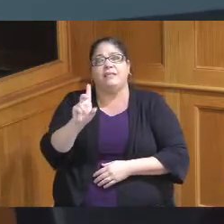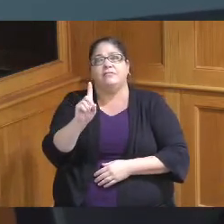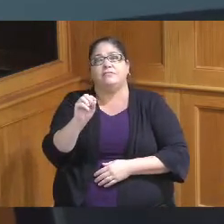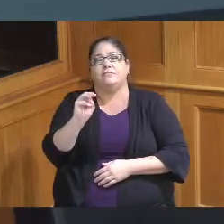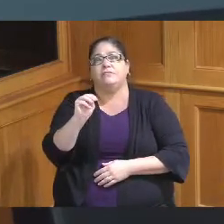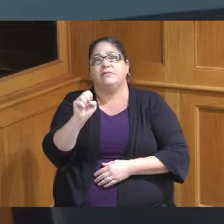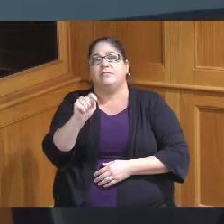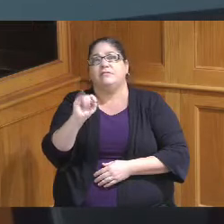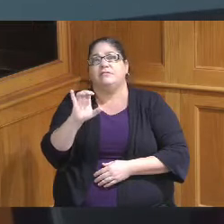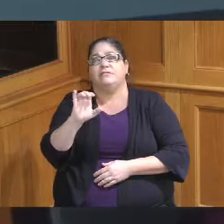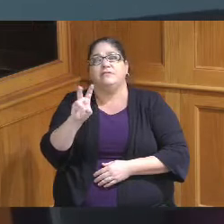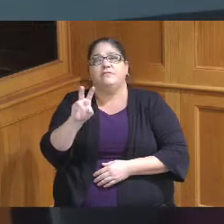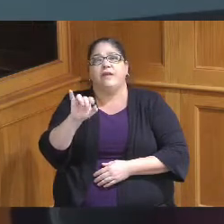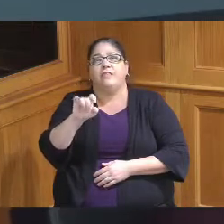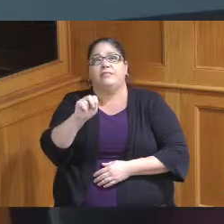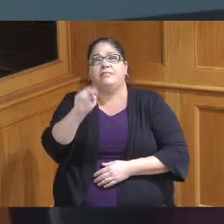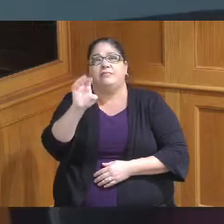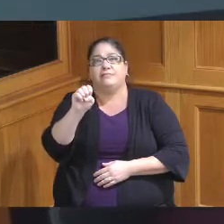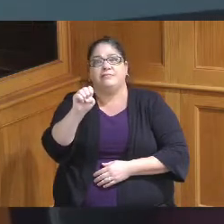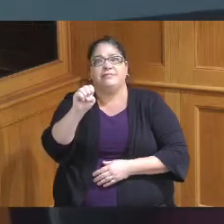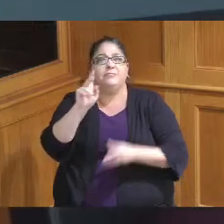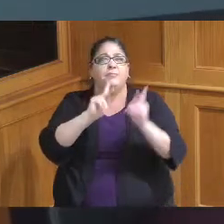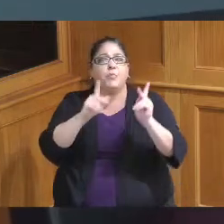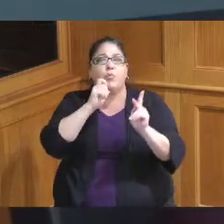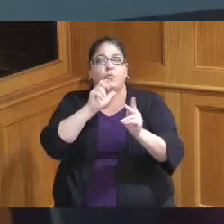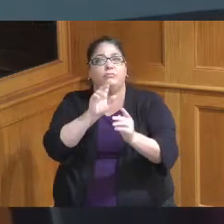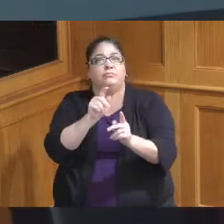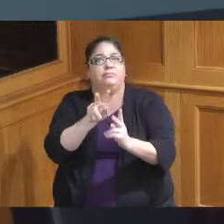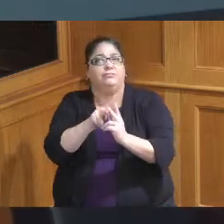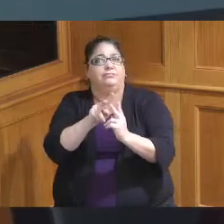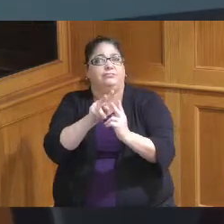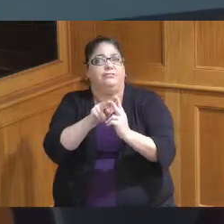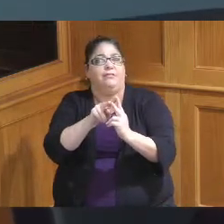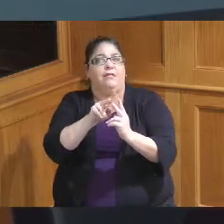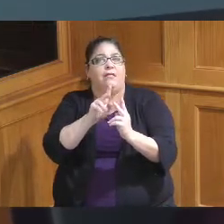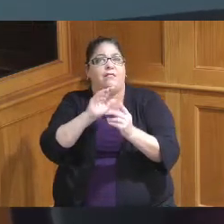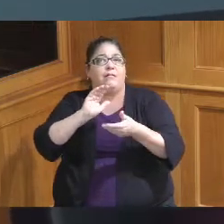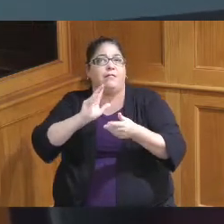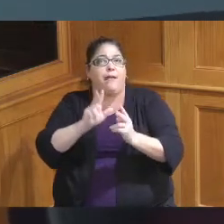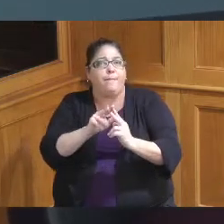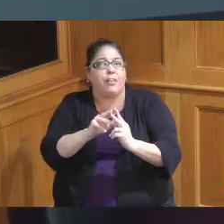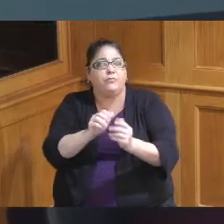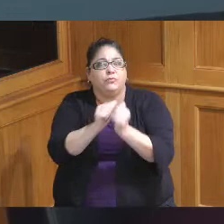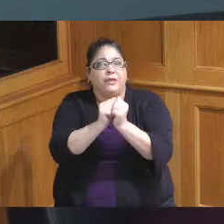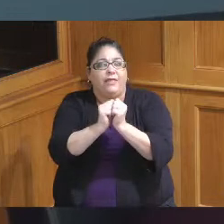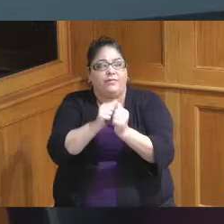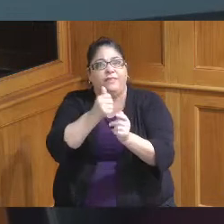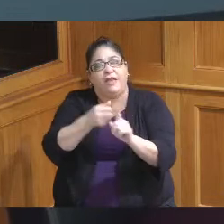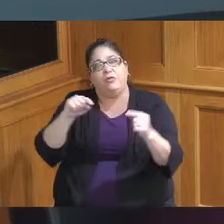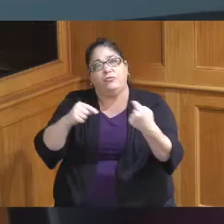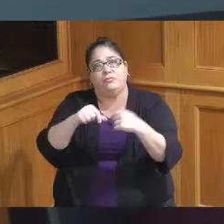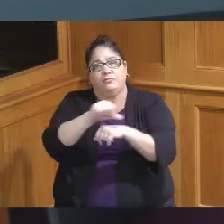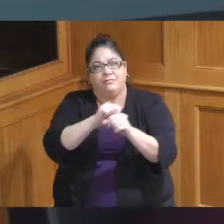I just have a little bit about why the color is purple and I'll read that now the color purple